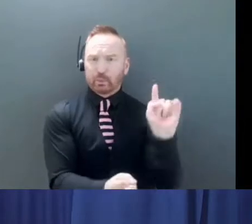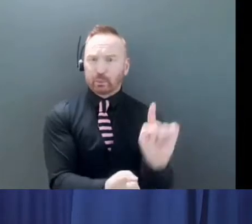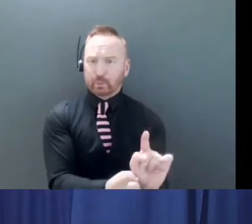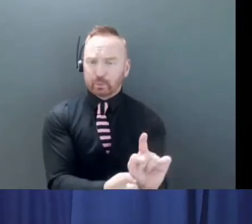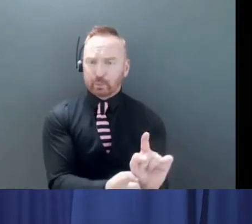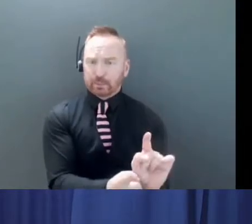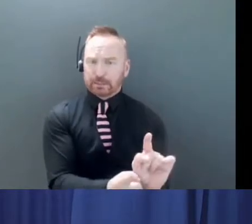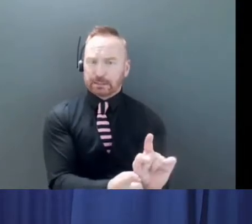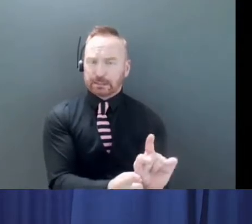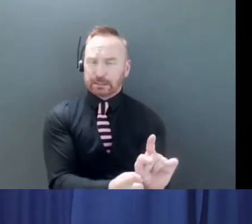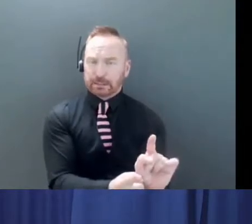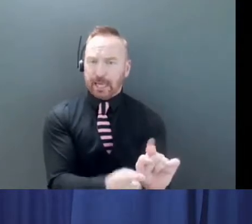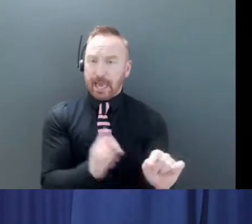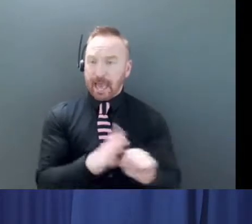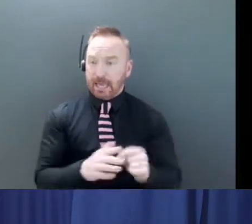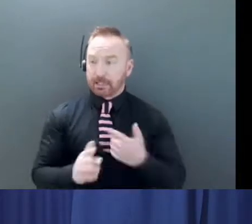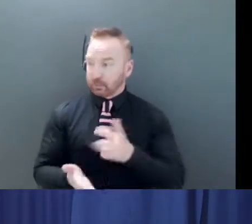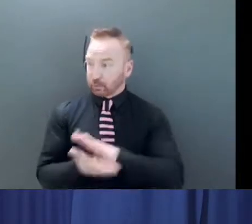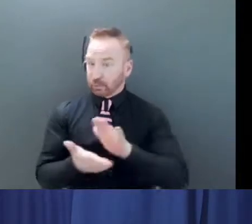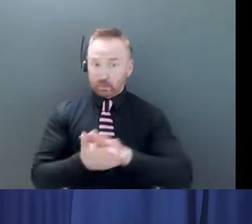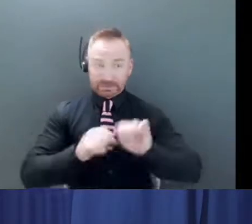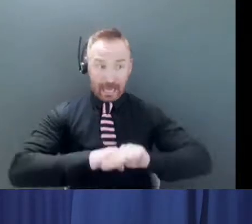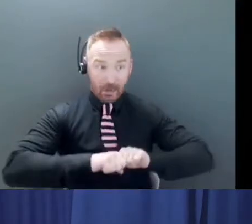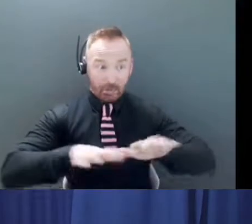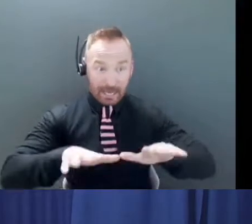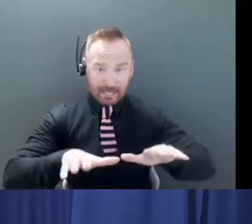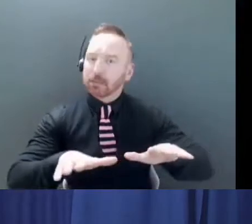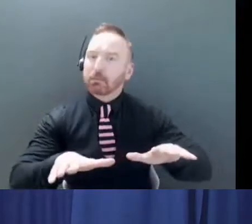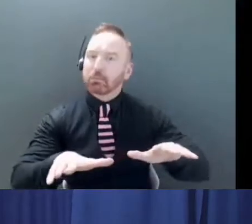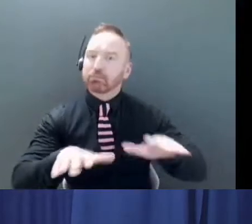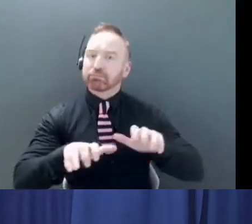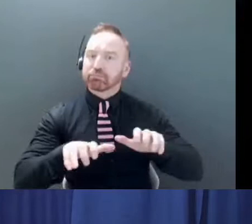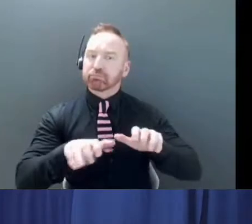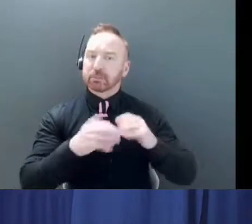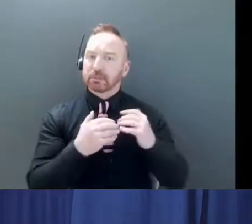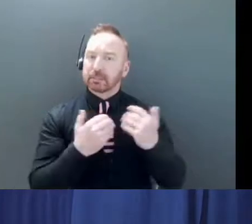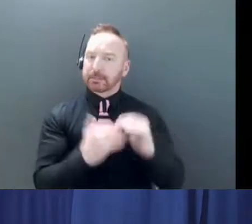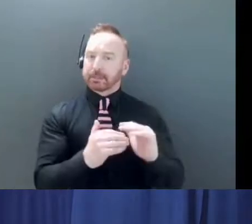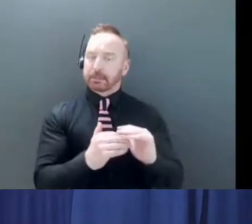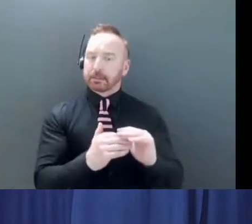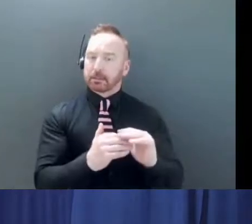yait any potential outbreaks or exposures in our schools. Thanks to your continued efforts